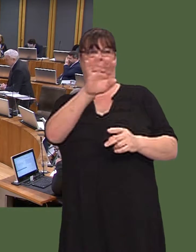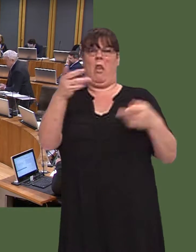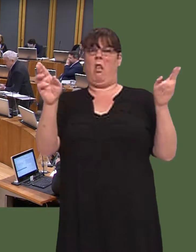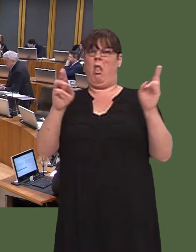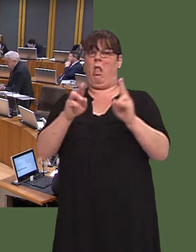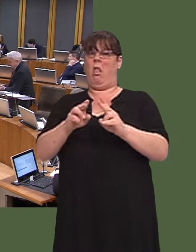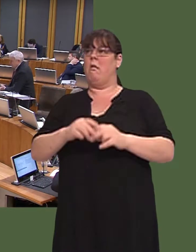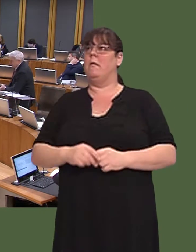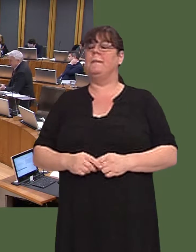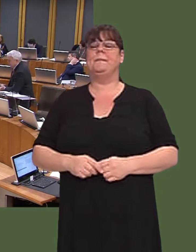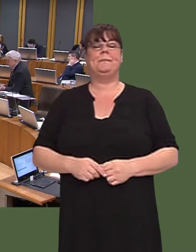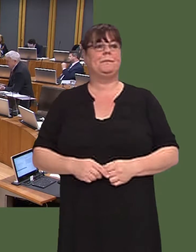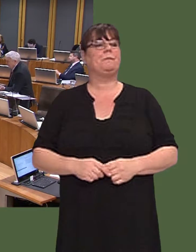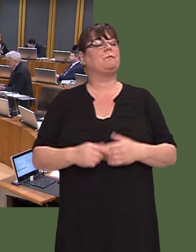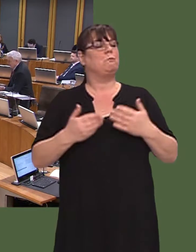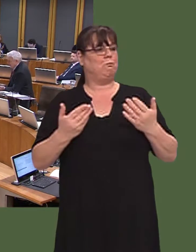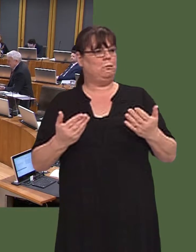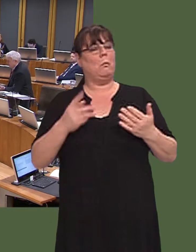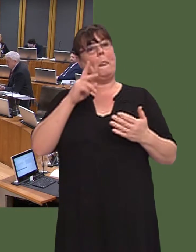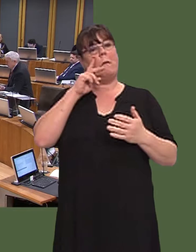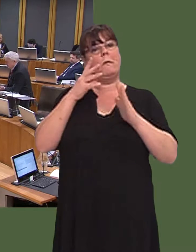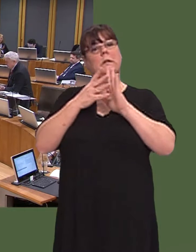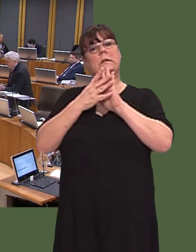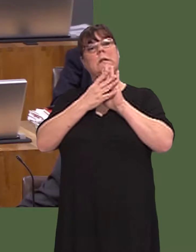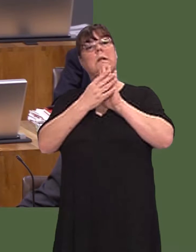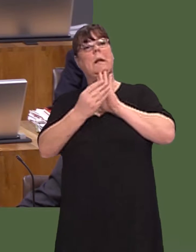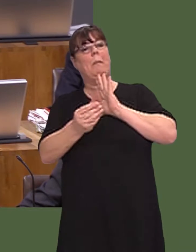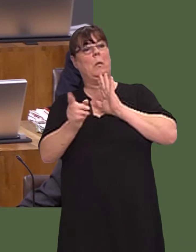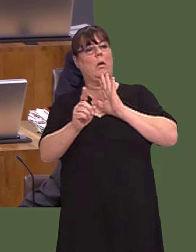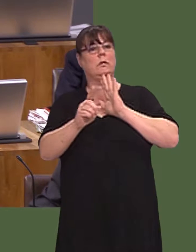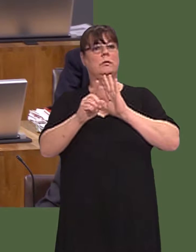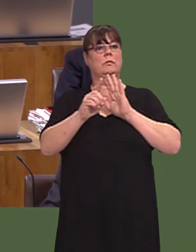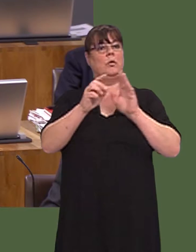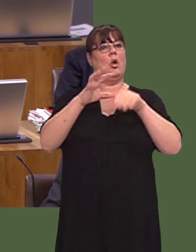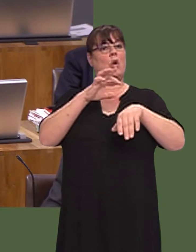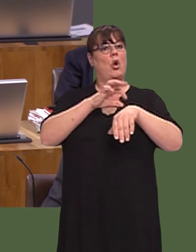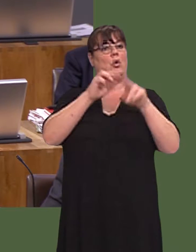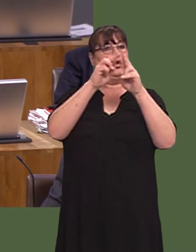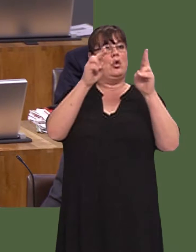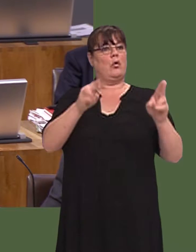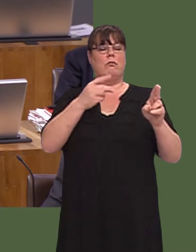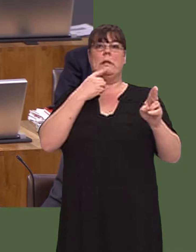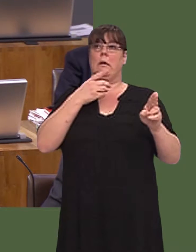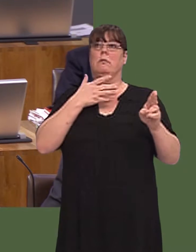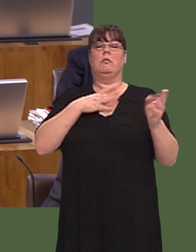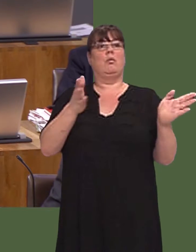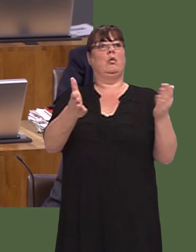Carwyn Jones: Well, of course, we have seen examples where the surgeries have said that they no longer wish to remain open.